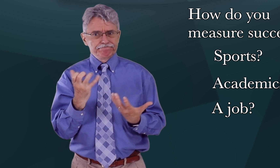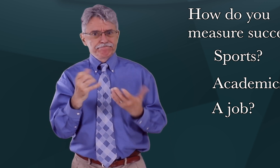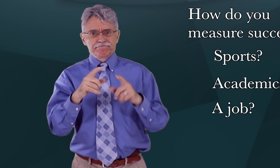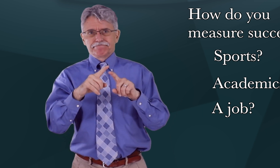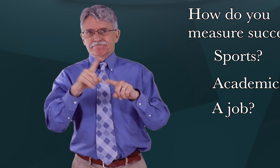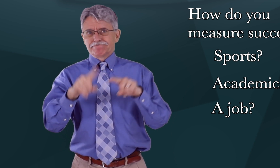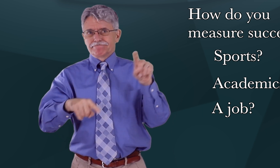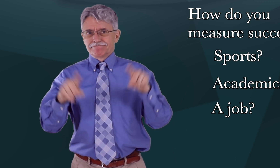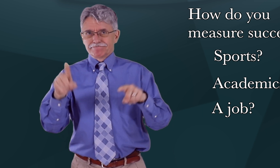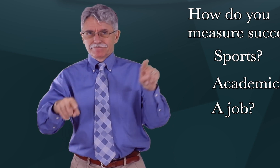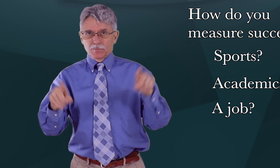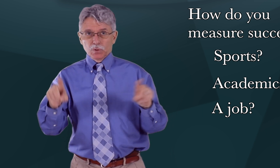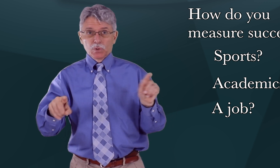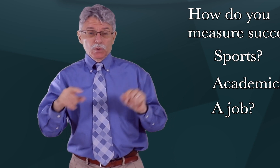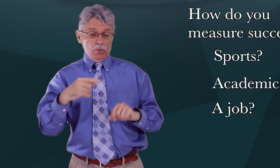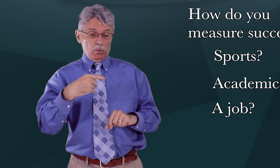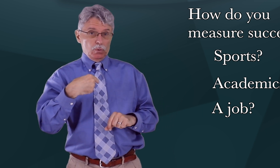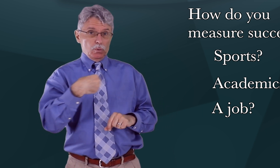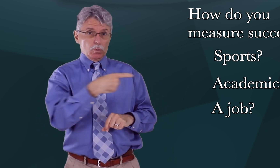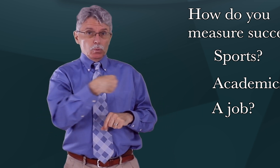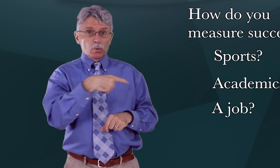And, again, that job can have a lot of variety.